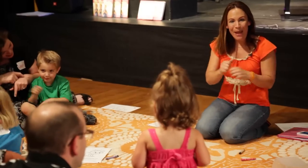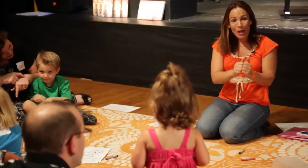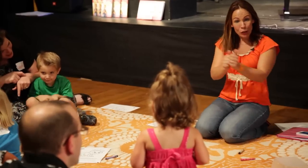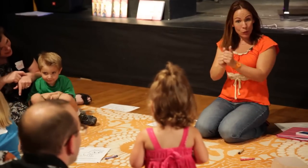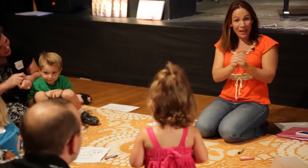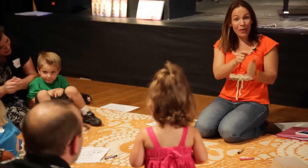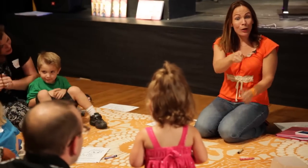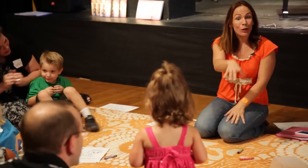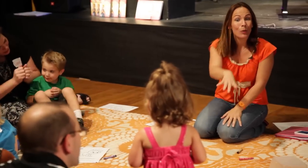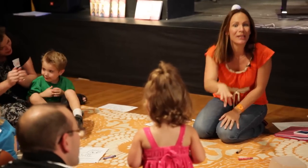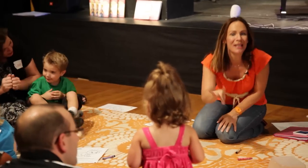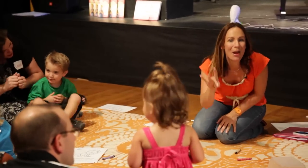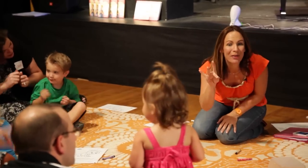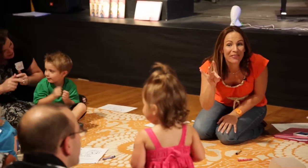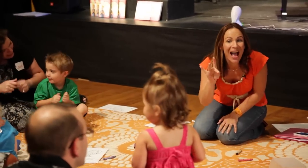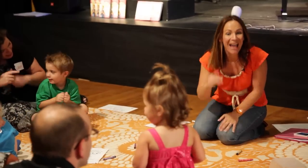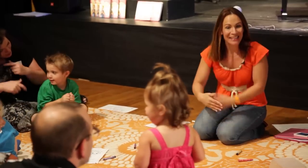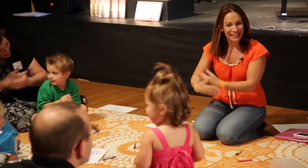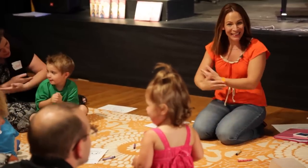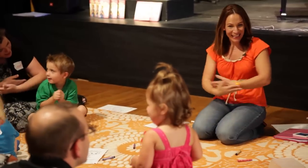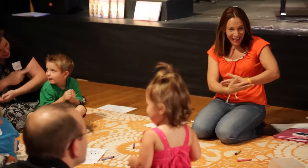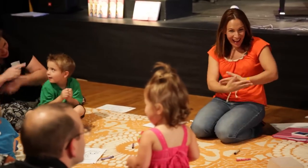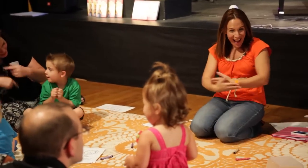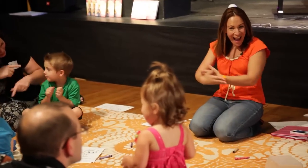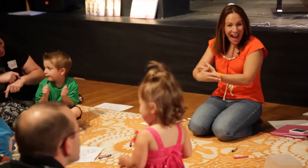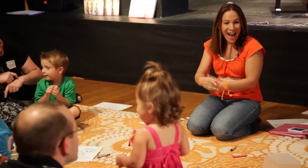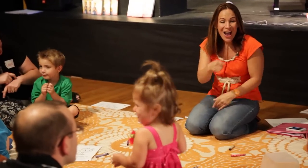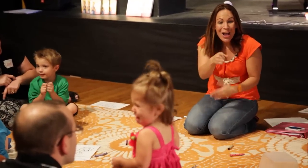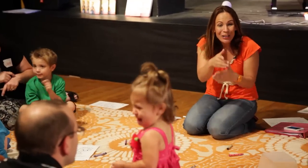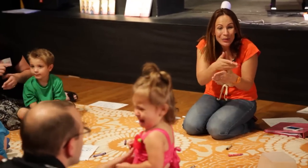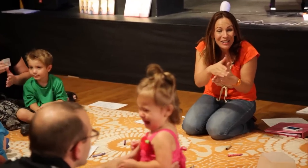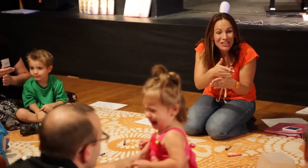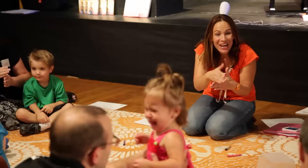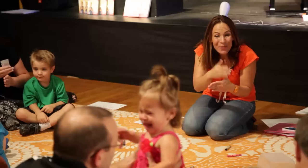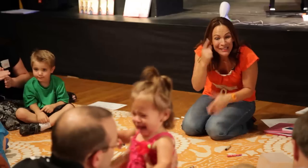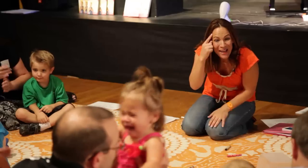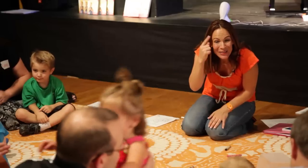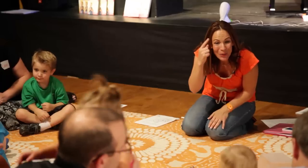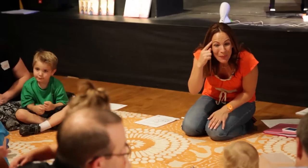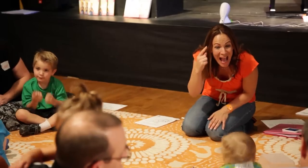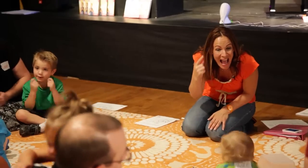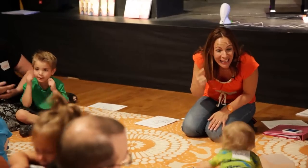Together you and I will find You can share what's your mind